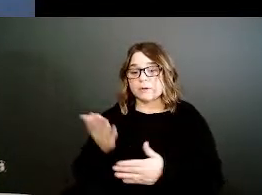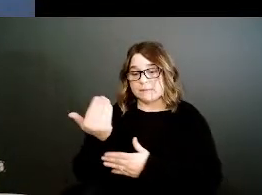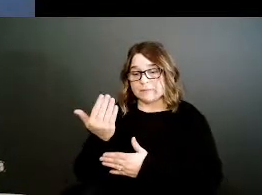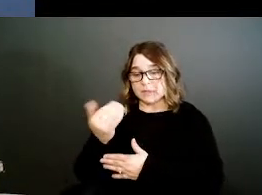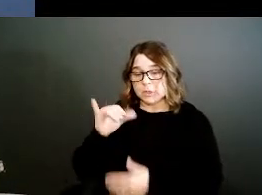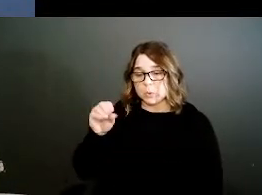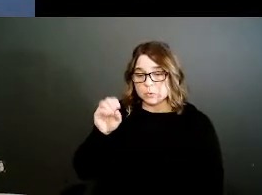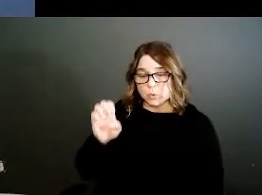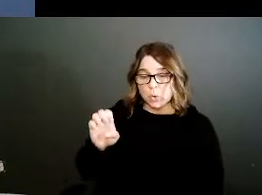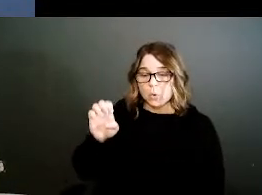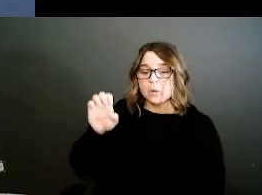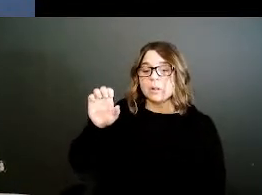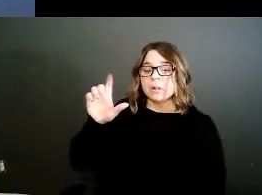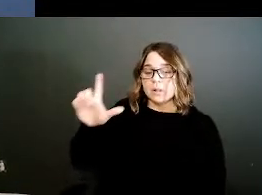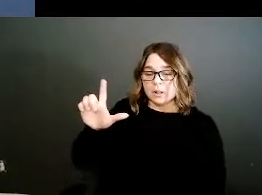SPEAKER 151 JOEL ABRAHAMSON.